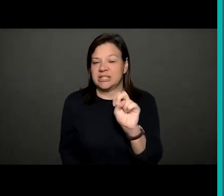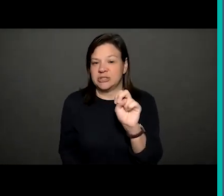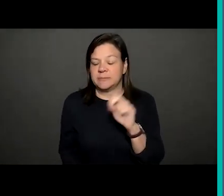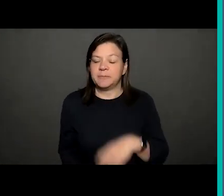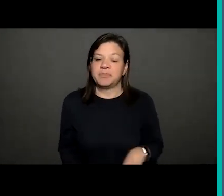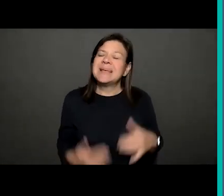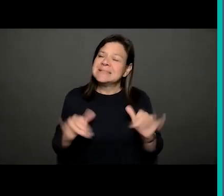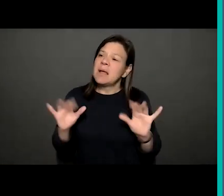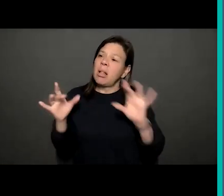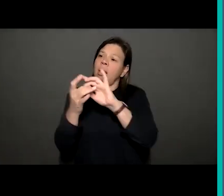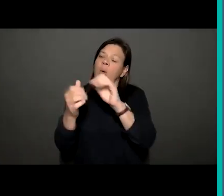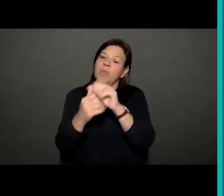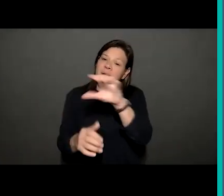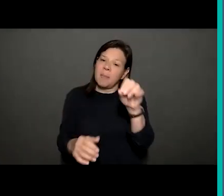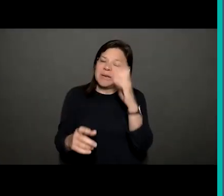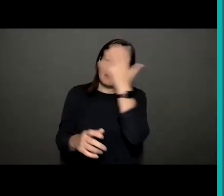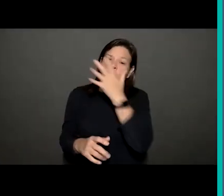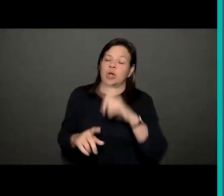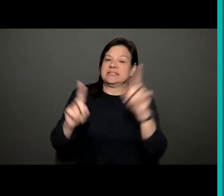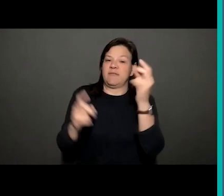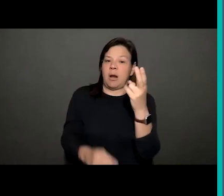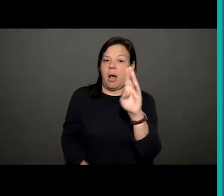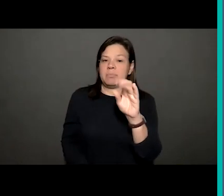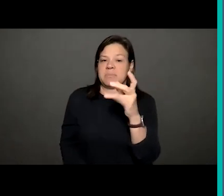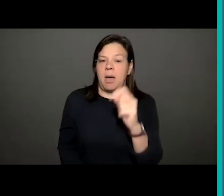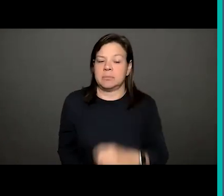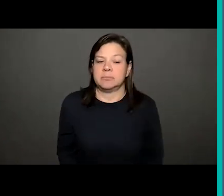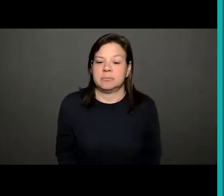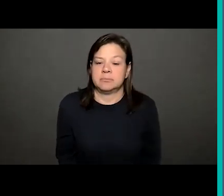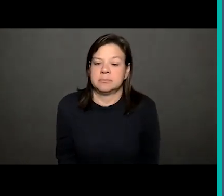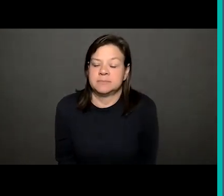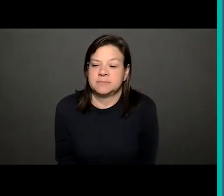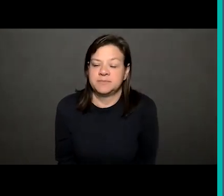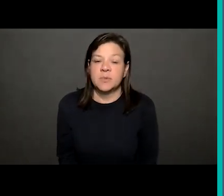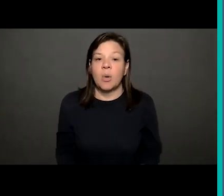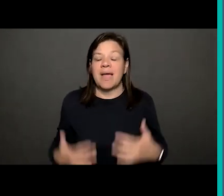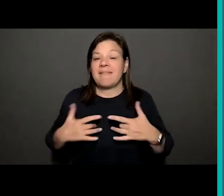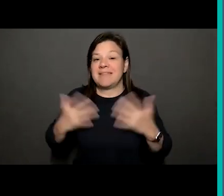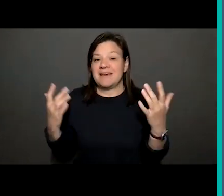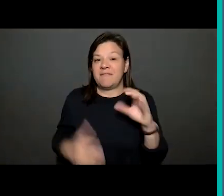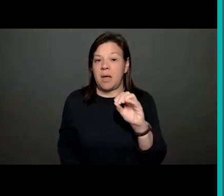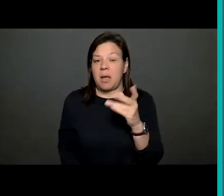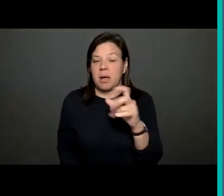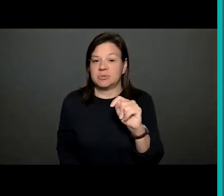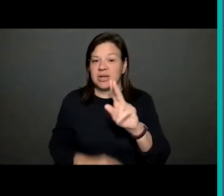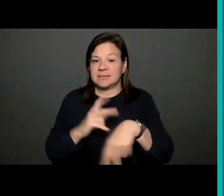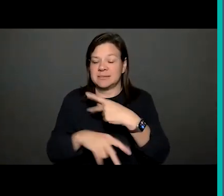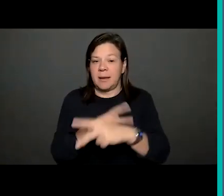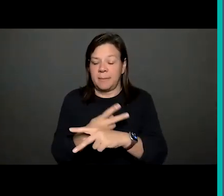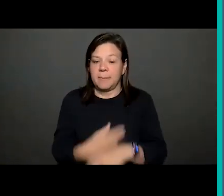SAY WE HAVE OUR EVENT OBJECT TYPE, YOU CAN HAVE A CONTEXT ASSOCIATED WITH THE EVENT AS ATTENDEES.